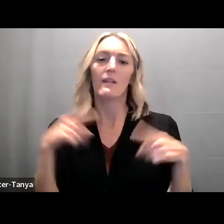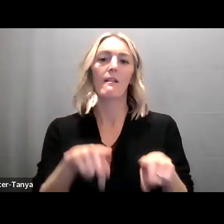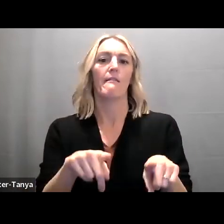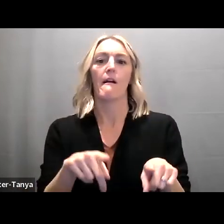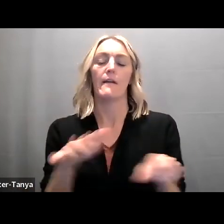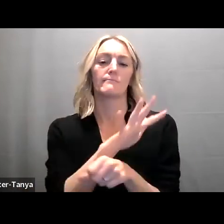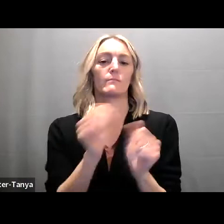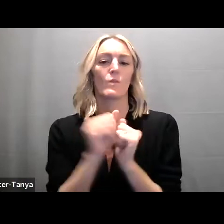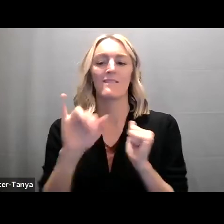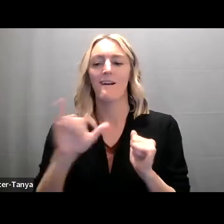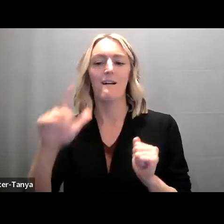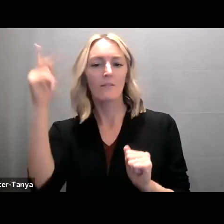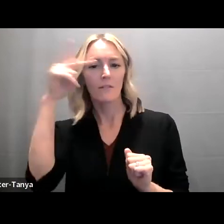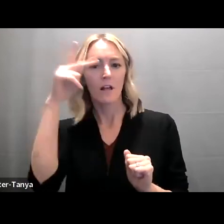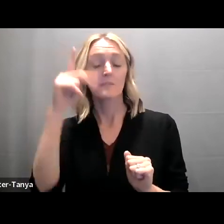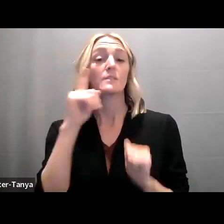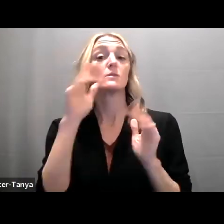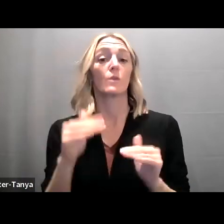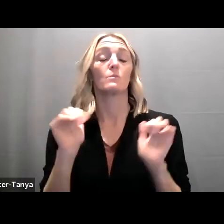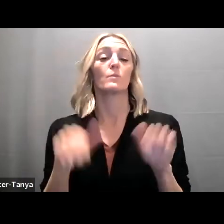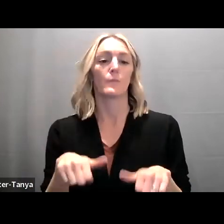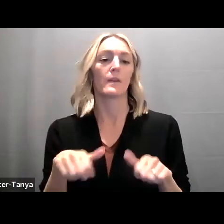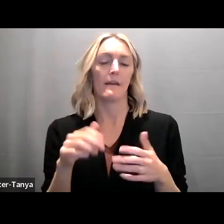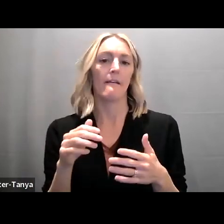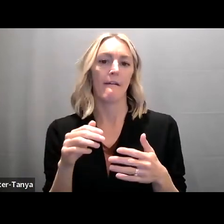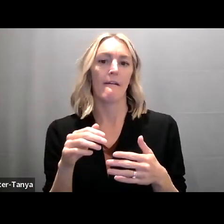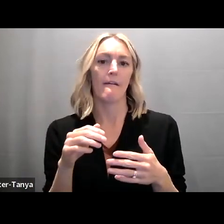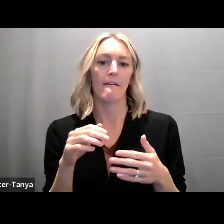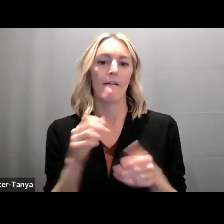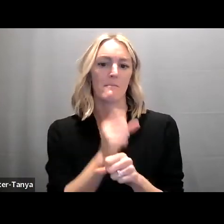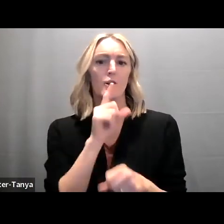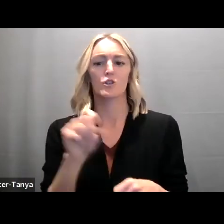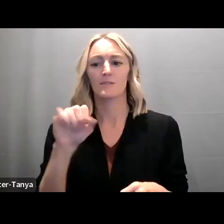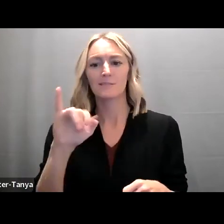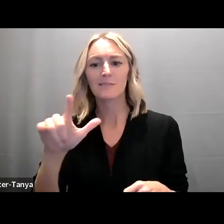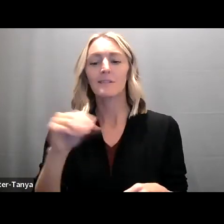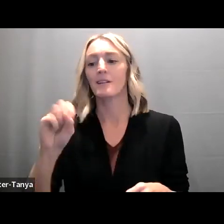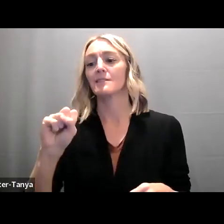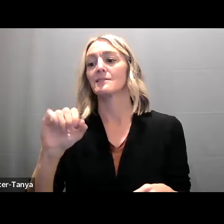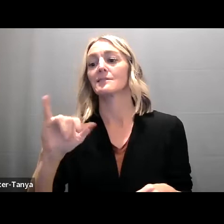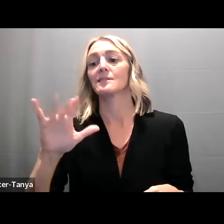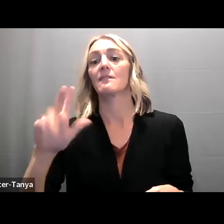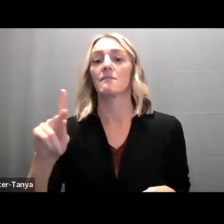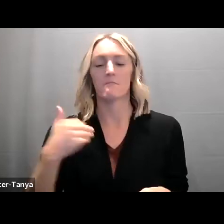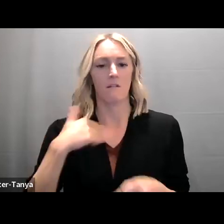So we're hoping that we can equip CILs ask SILCKs with the information will allow auto